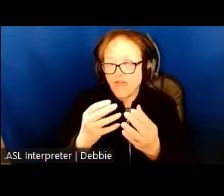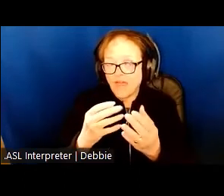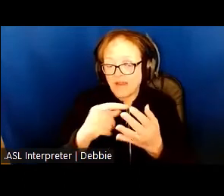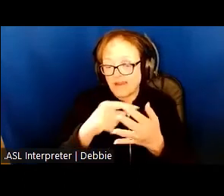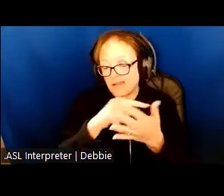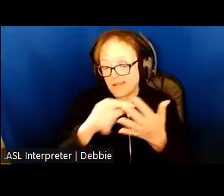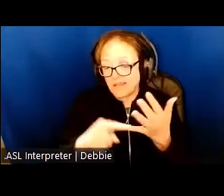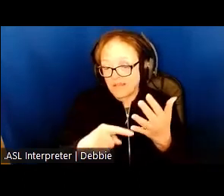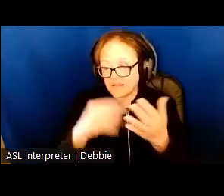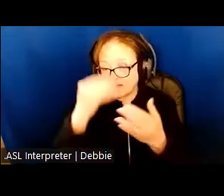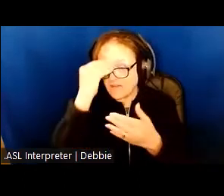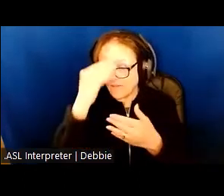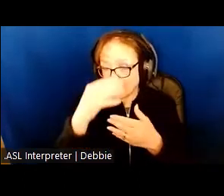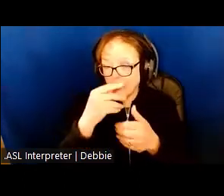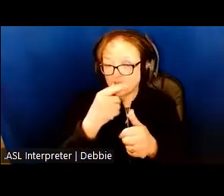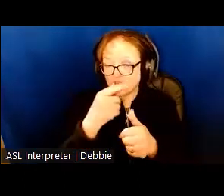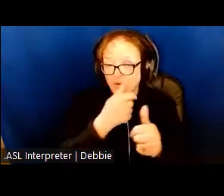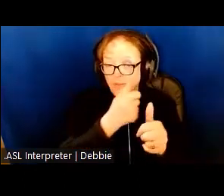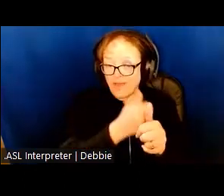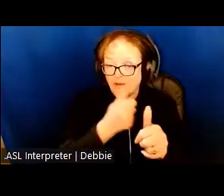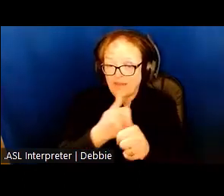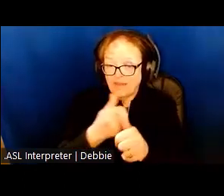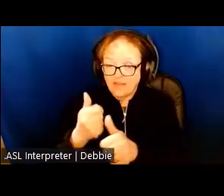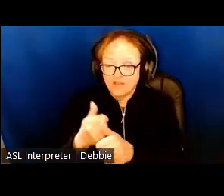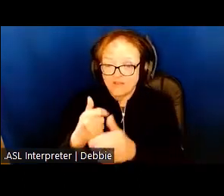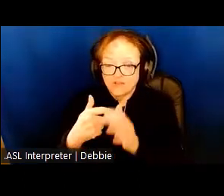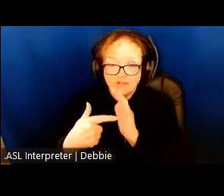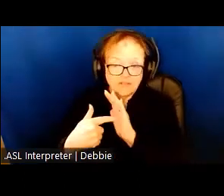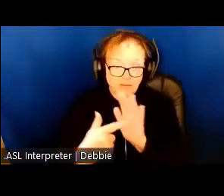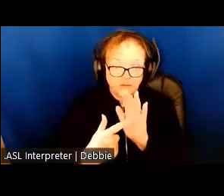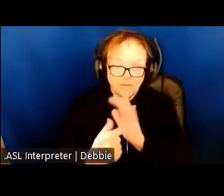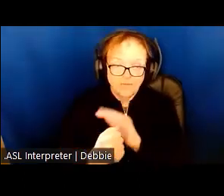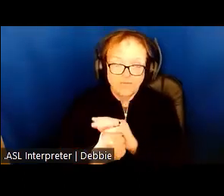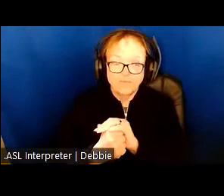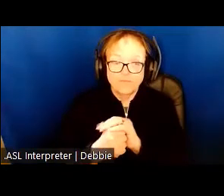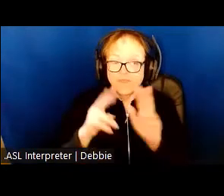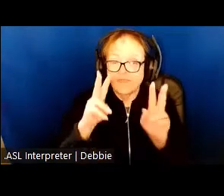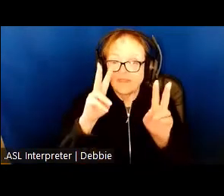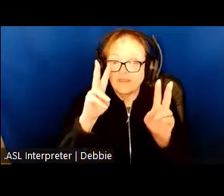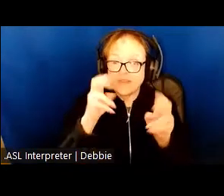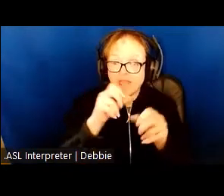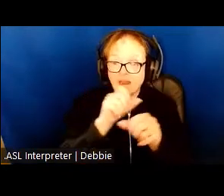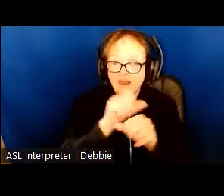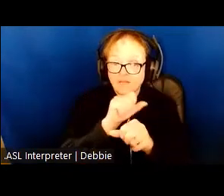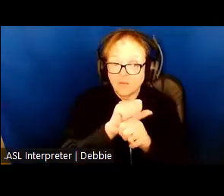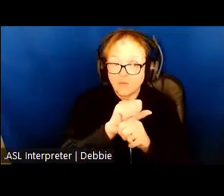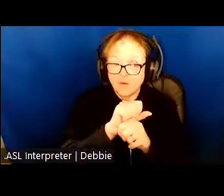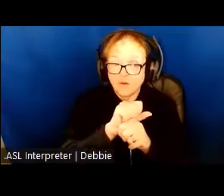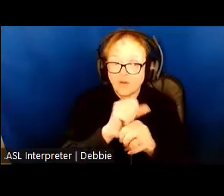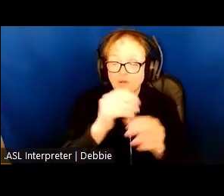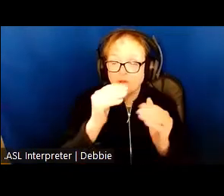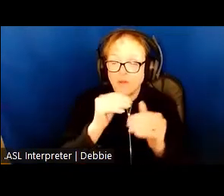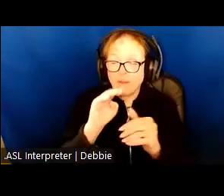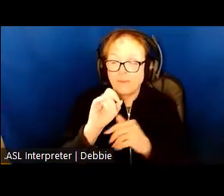sample in the online application: Title of the work sample. Medium. Dimensions.